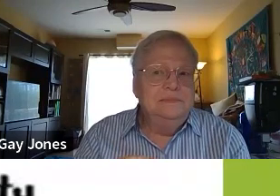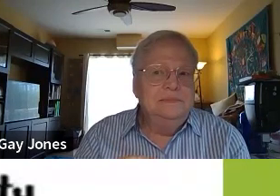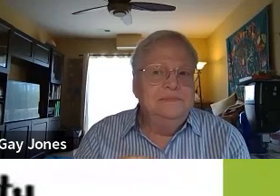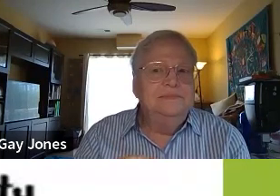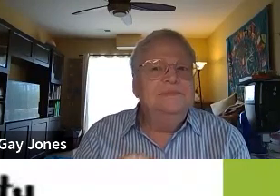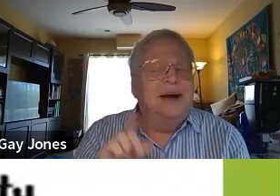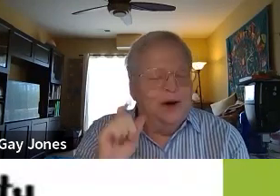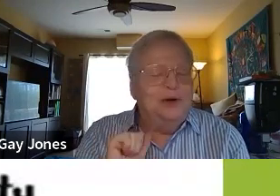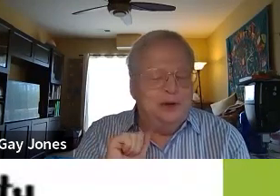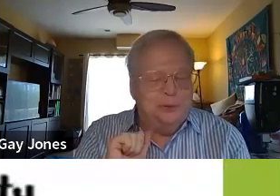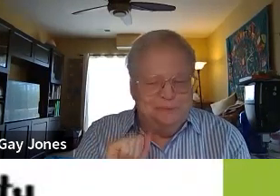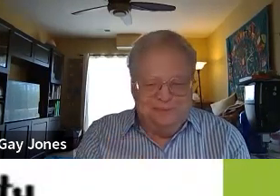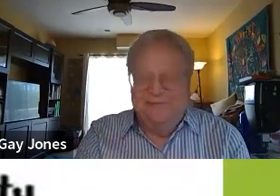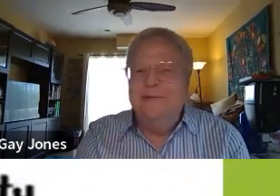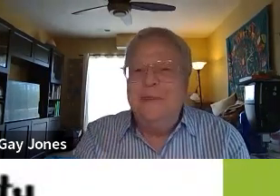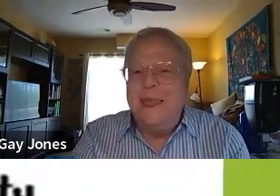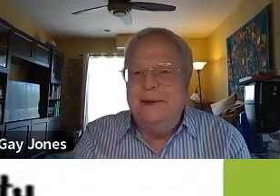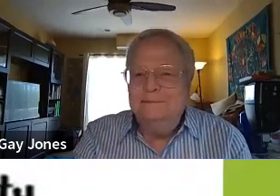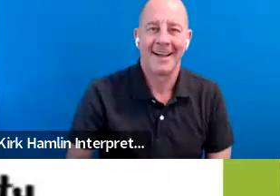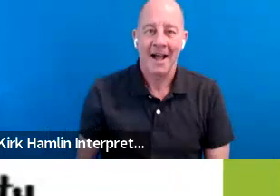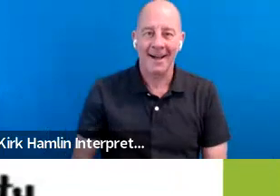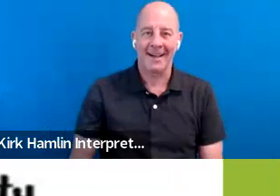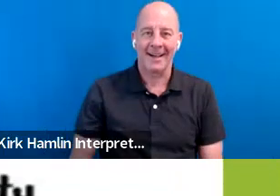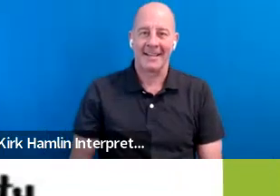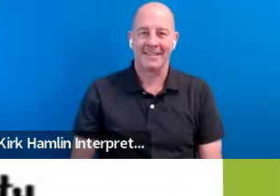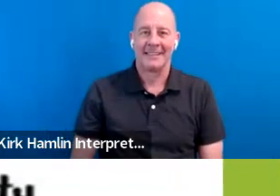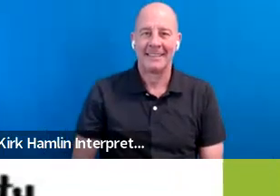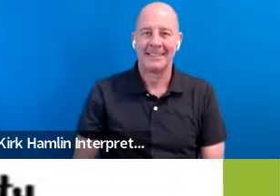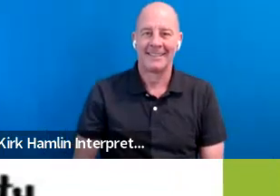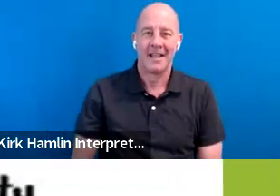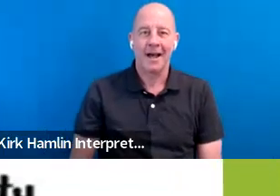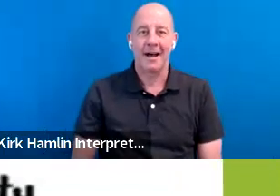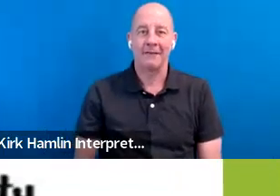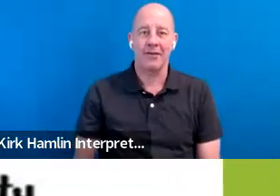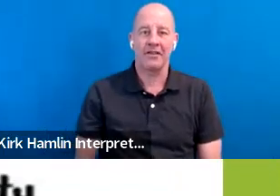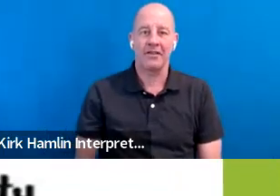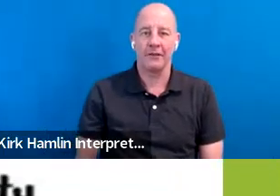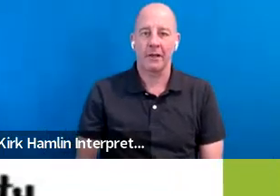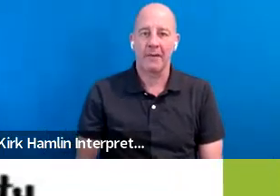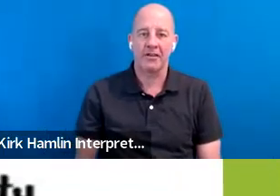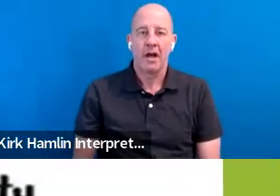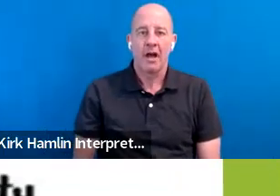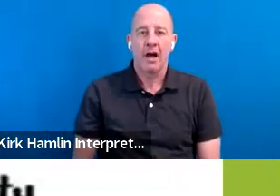I know you do. Yes. First of all, thank you very much.